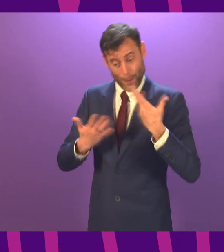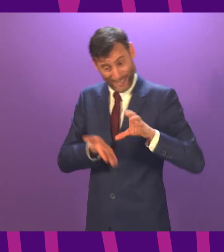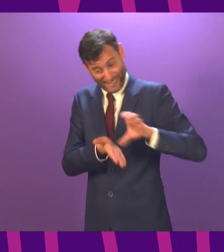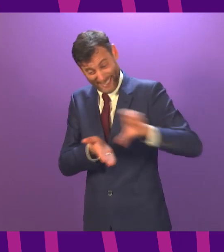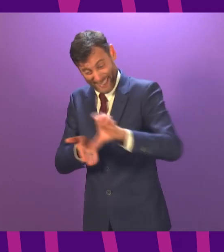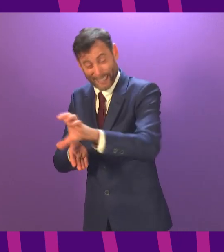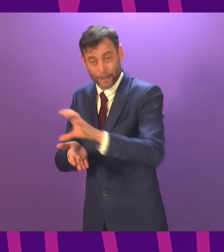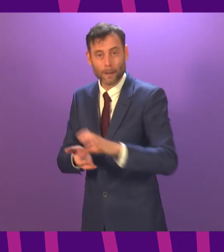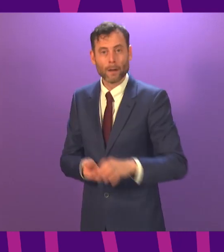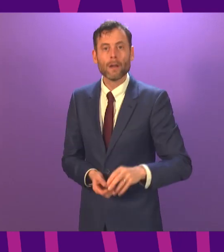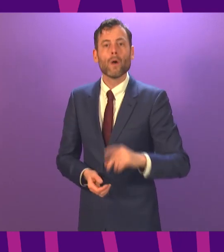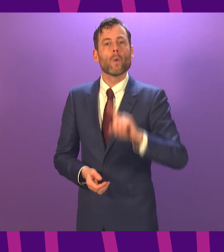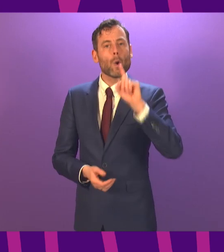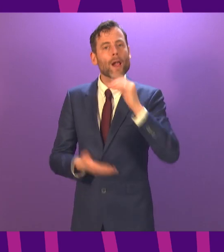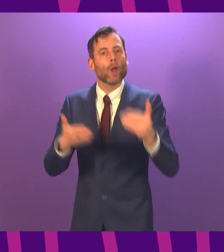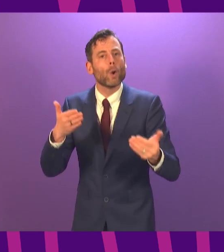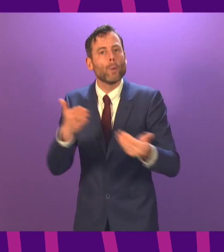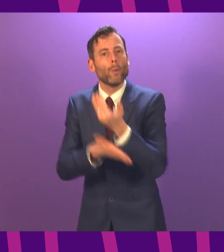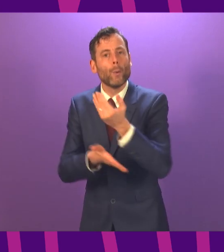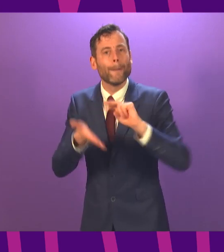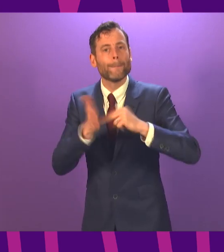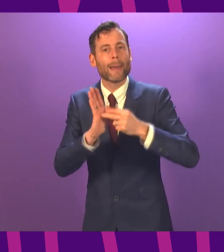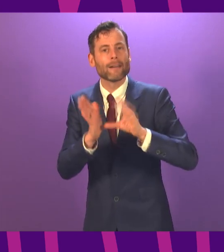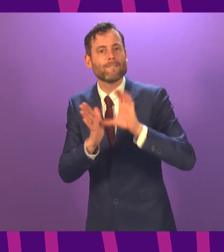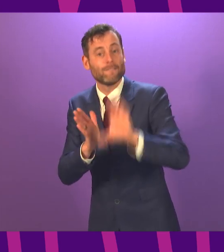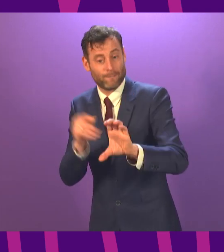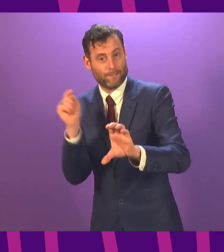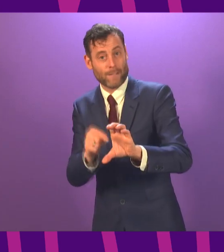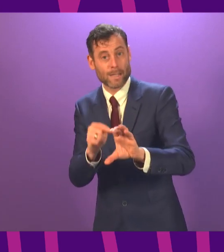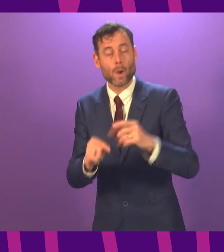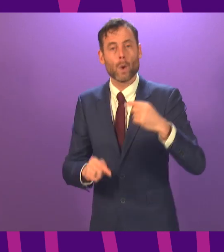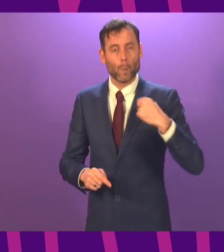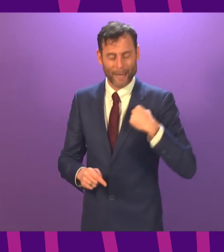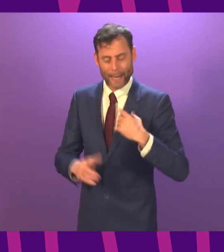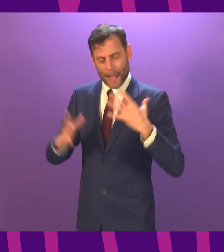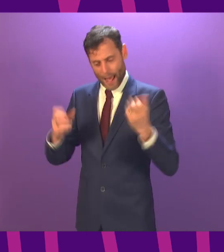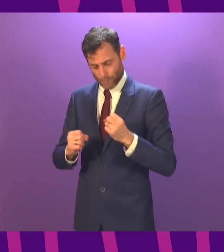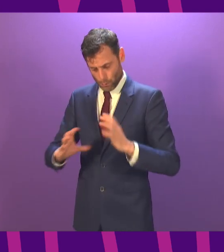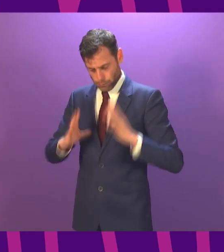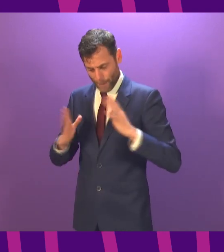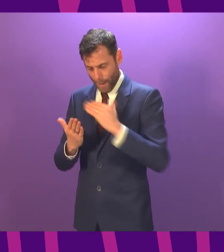We are announcing new streams of funding as often as we can. Often we need to put in place